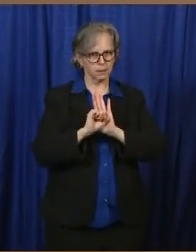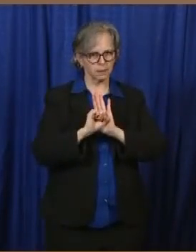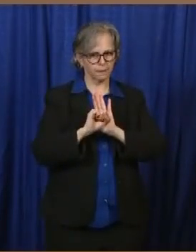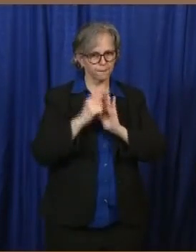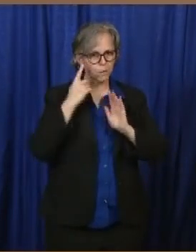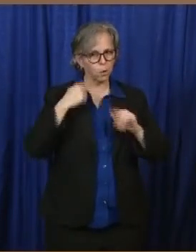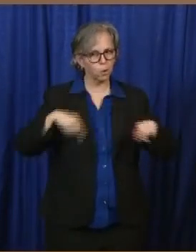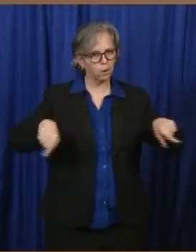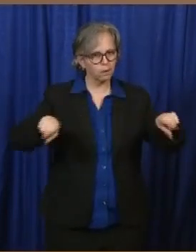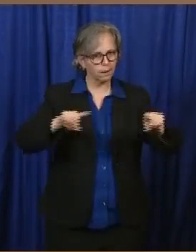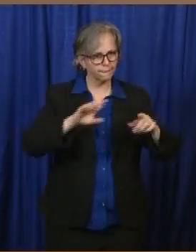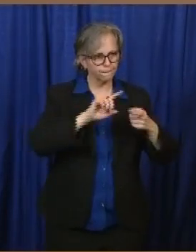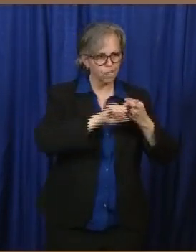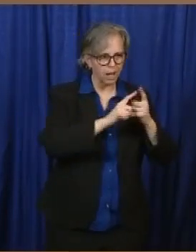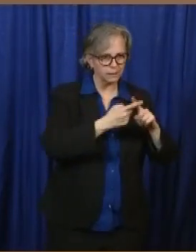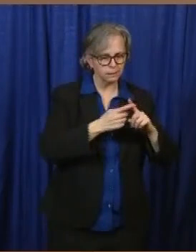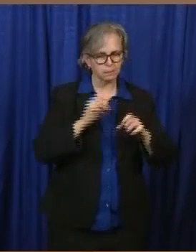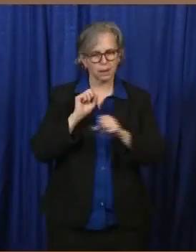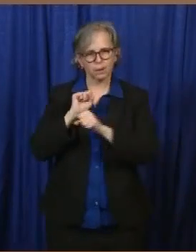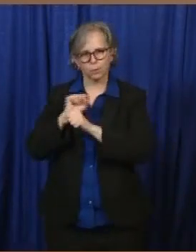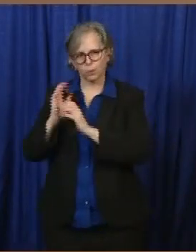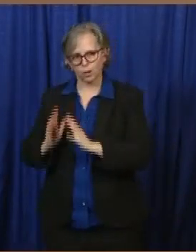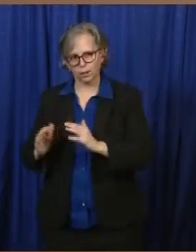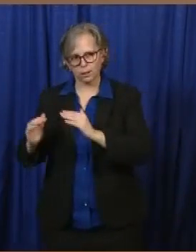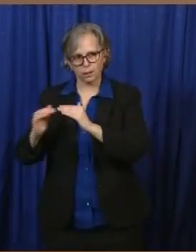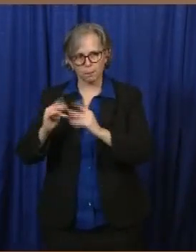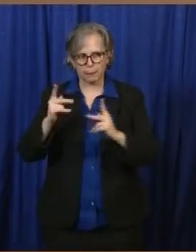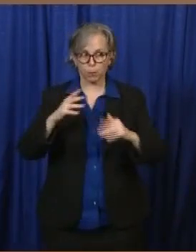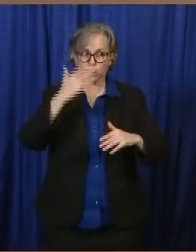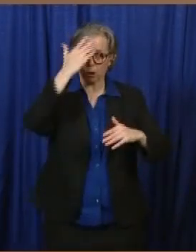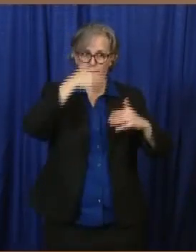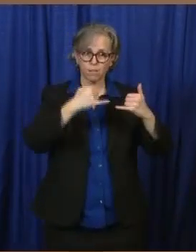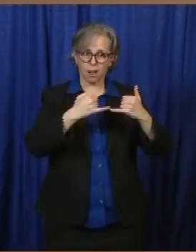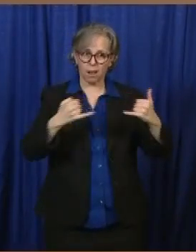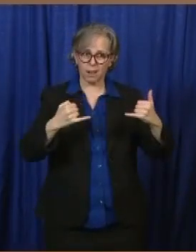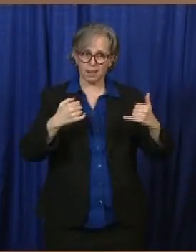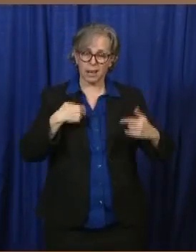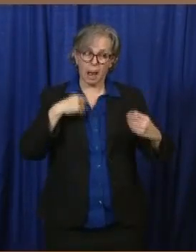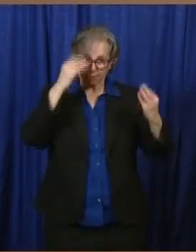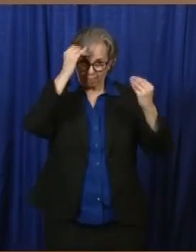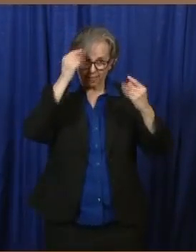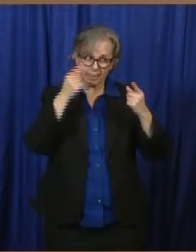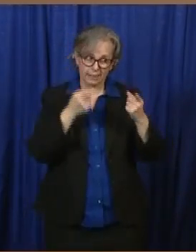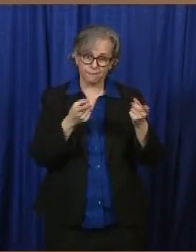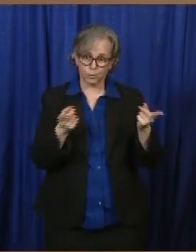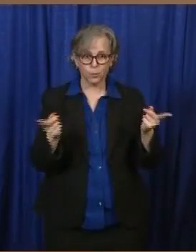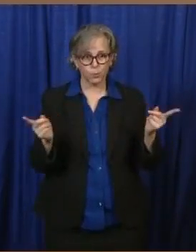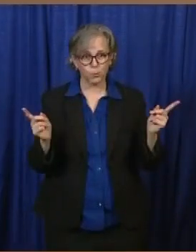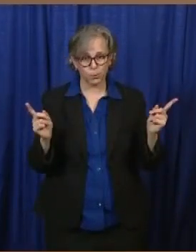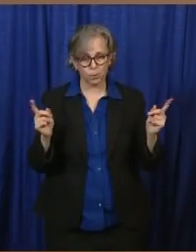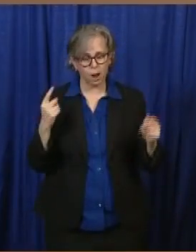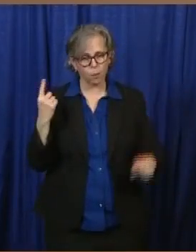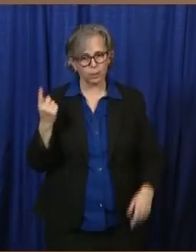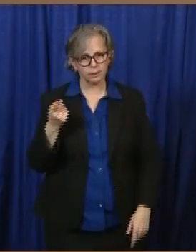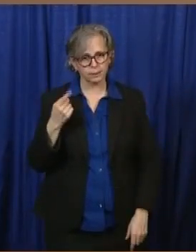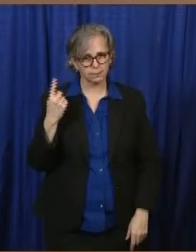HONOR OF WEARING THIS WHITE COAT , WHICH I KNOW HAS BECOME A LITTLE BIT ICONIC, BUT IT BECAME VERY CLEAR TO ME THAT I AM WEARING A SYMBOL OF ALL MY